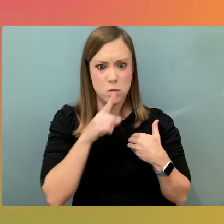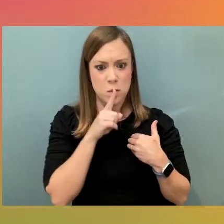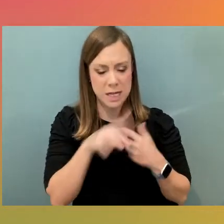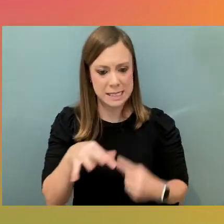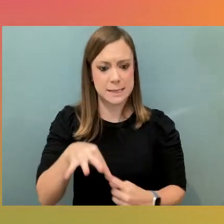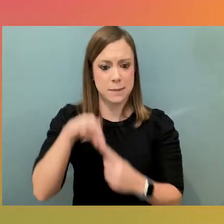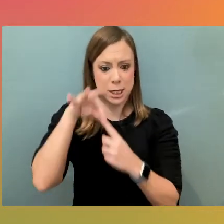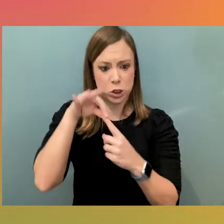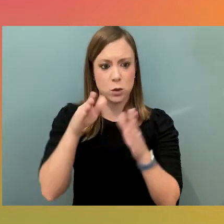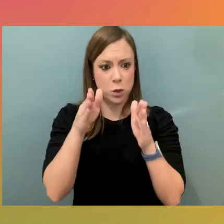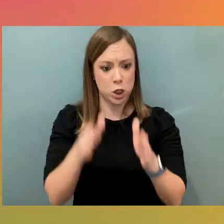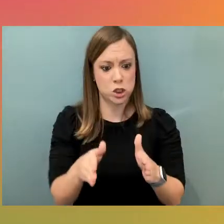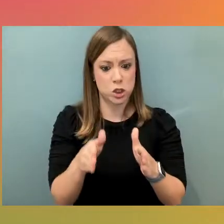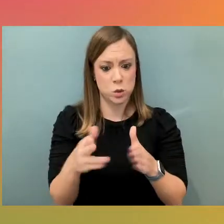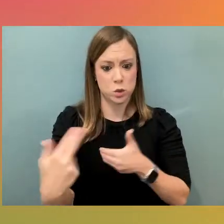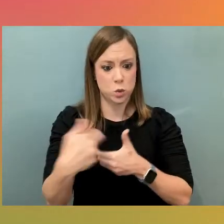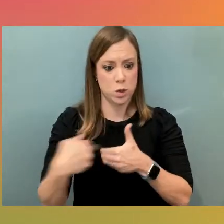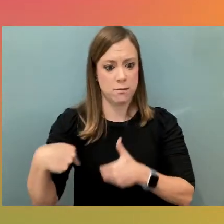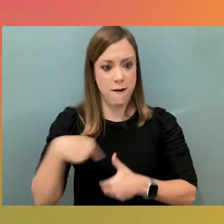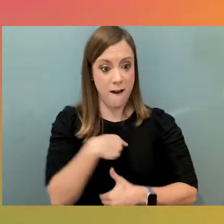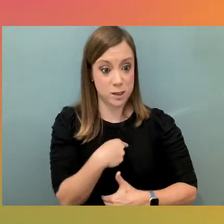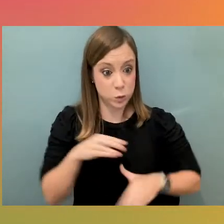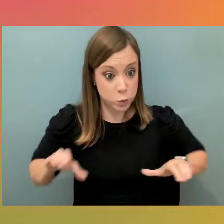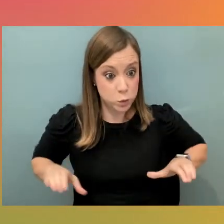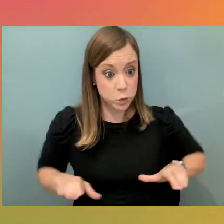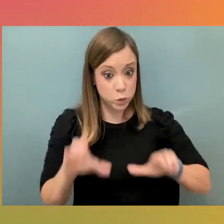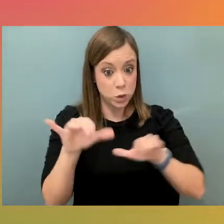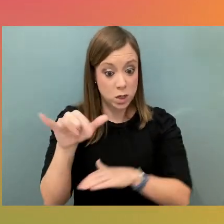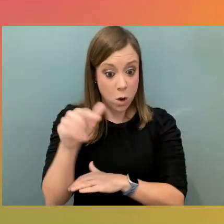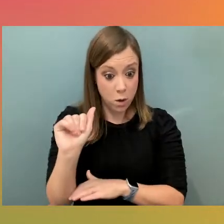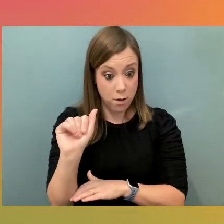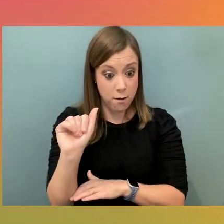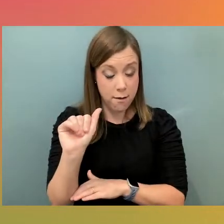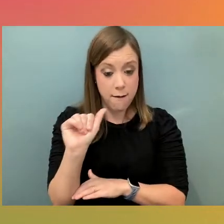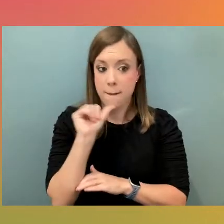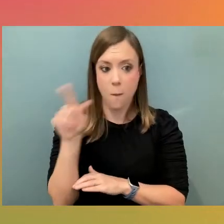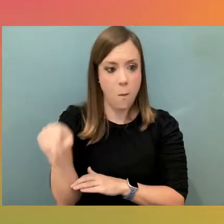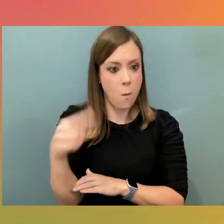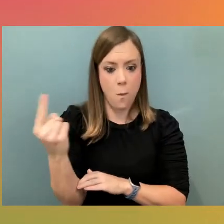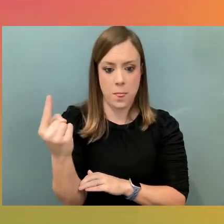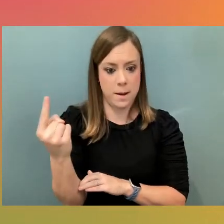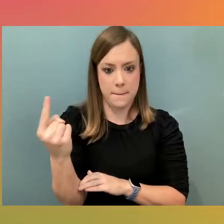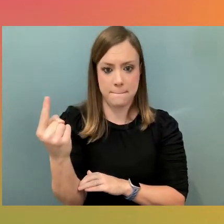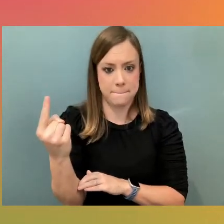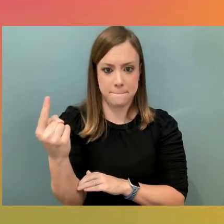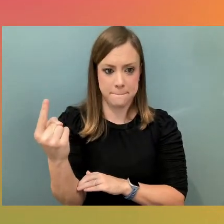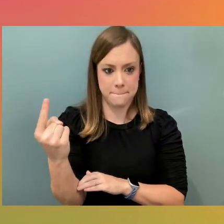PEOPLE DOING YOGA AND THIS YEAR WE HAVE VERY SPECIAL PERSON WHO